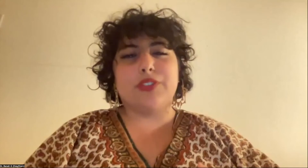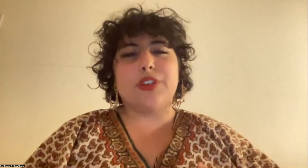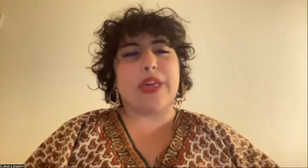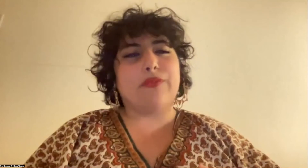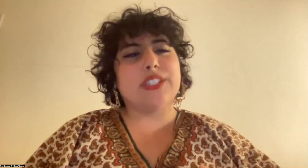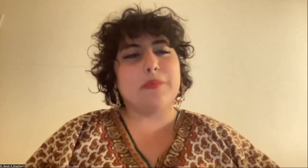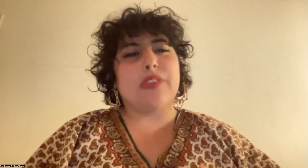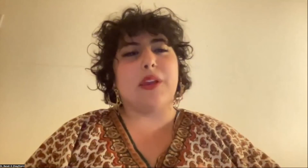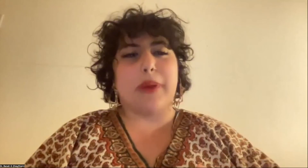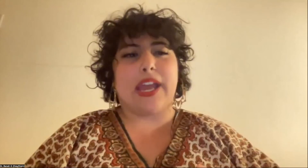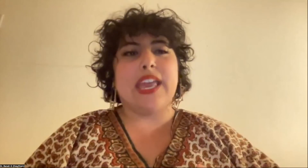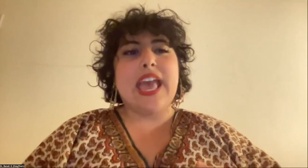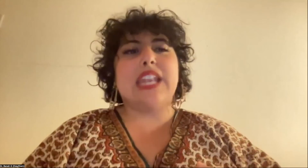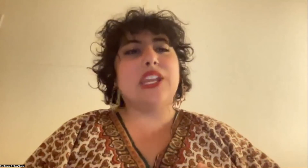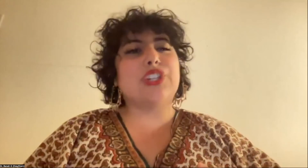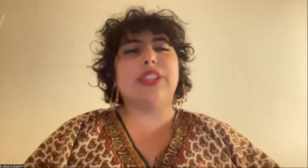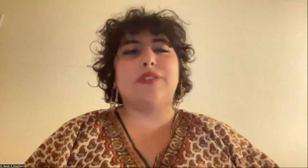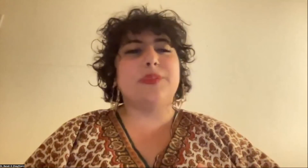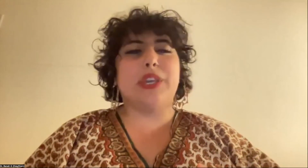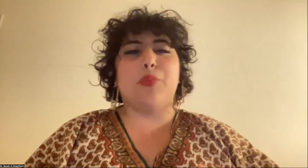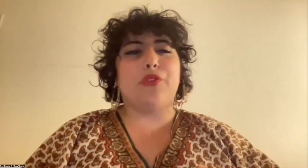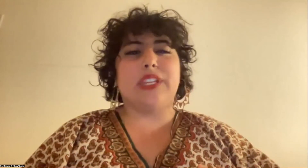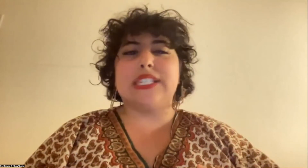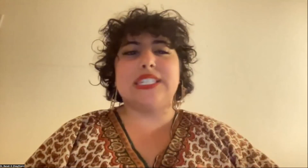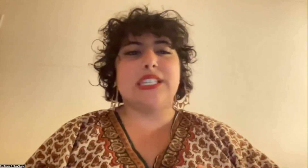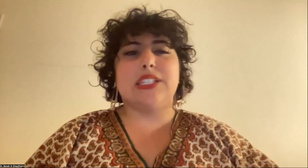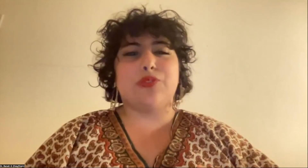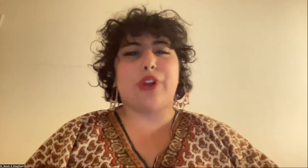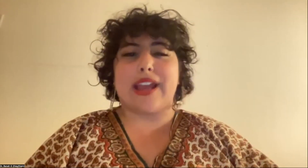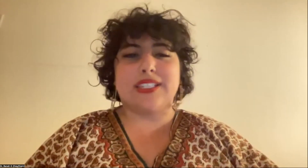rivers are meant for sunbathing by and nature loves being woven into cities through cracks